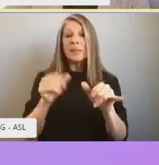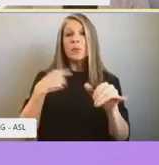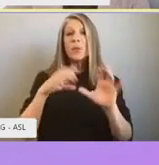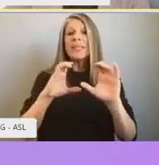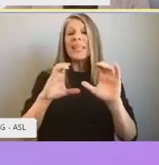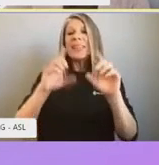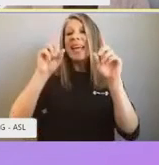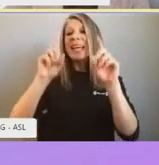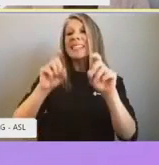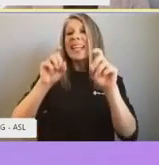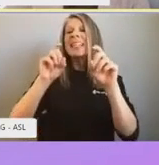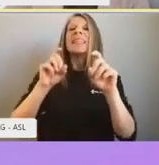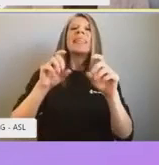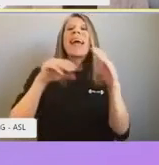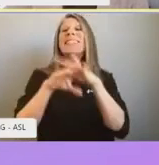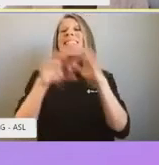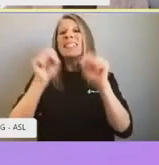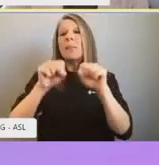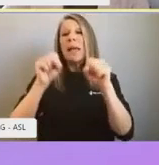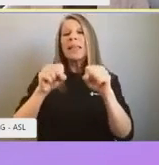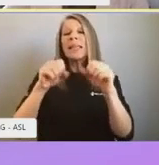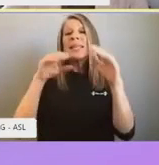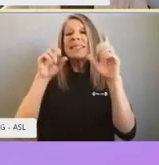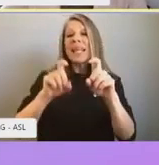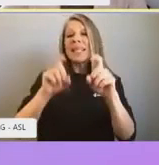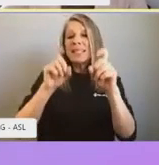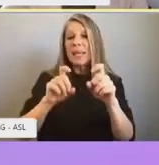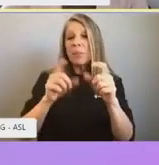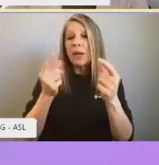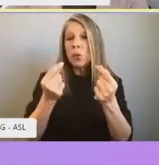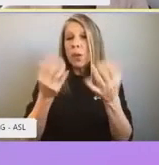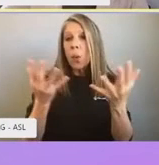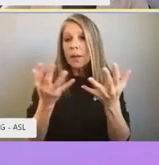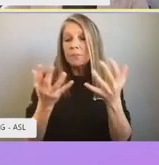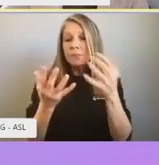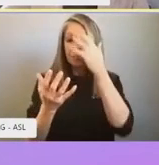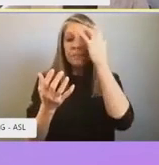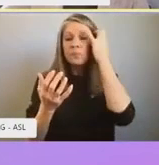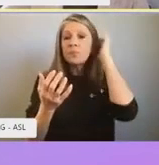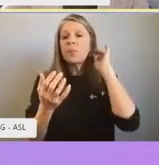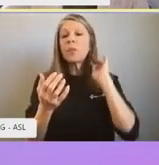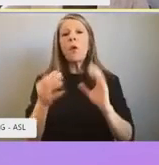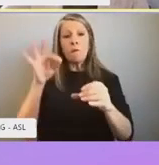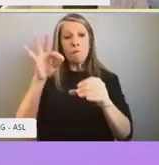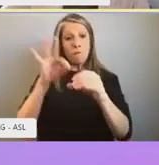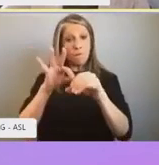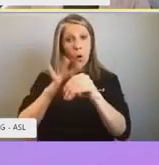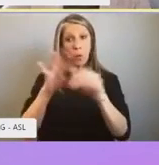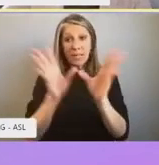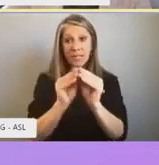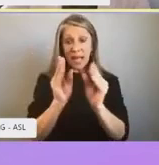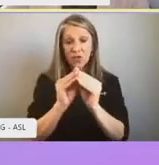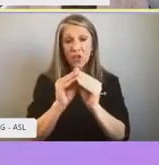accessible voting systems. I had a chance to work with the state that was testing new systems, and we did the accessibility testing, or part